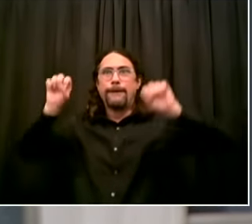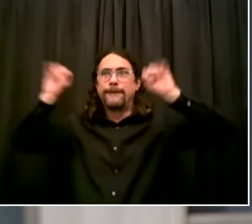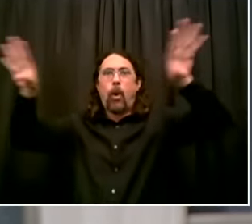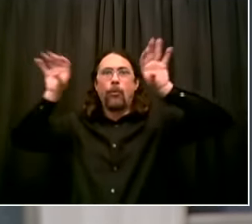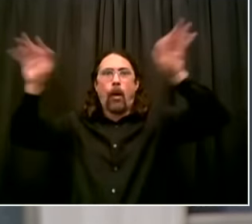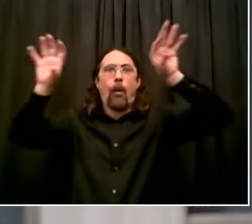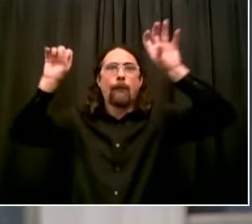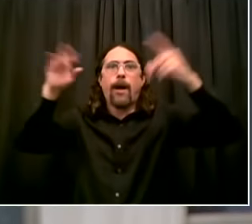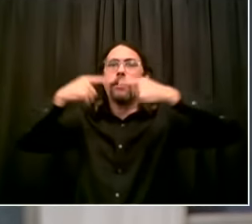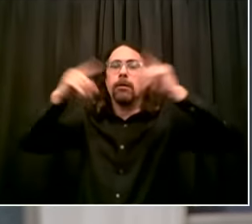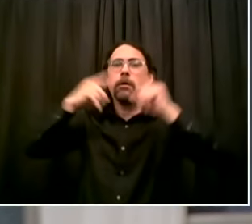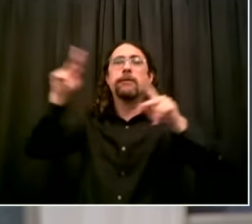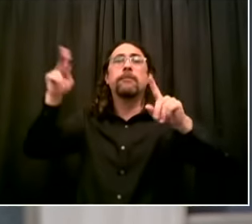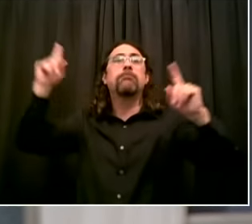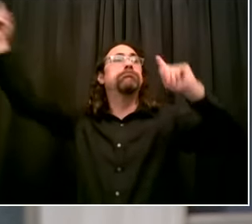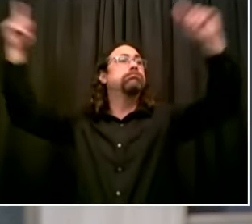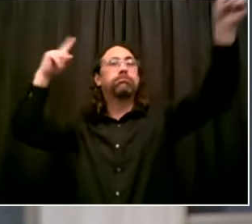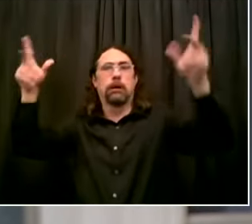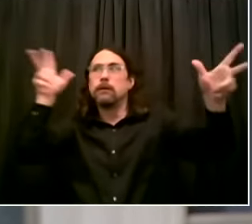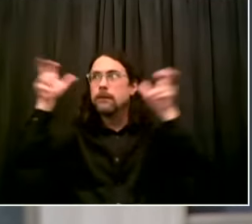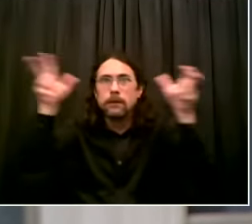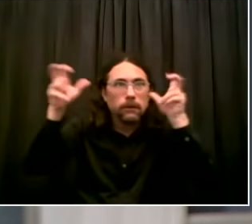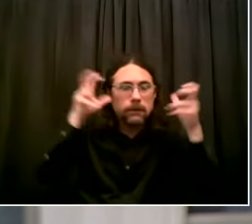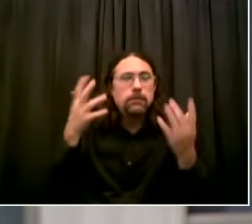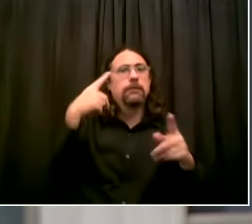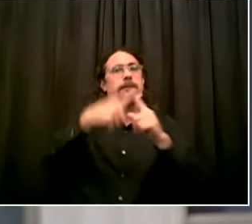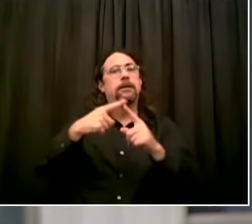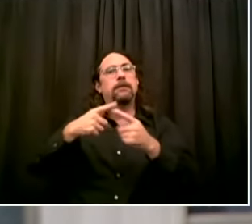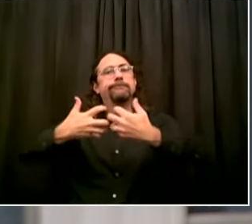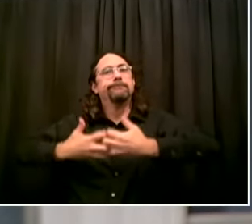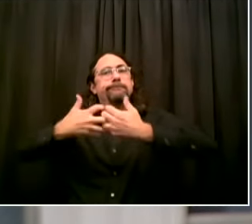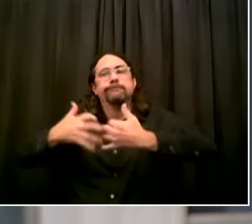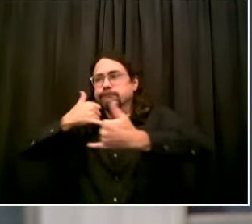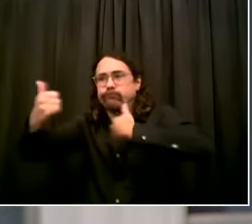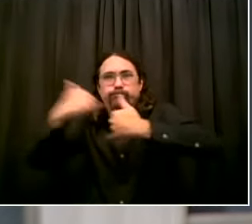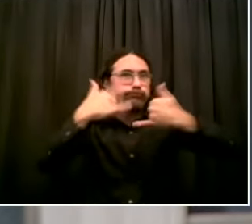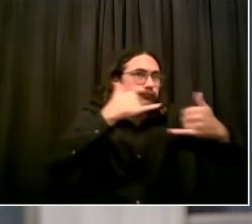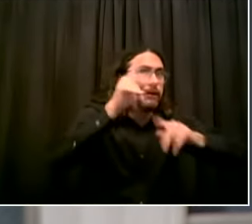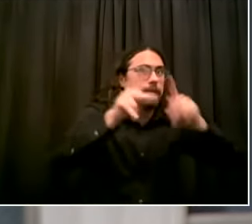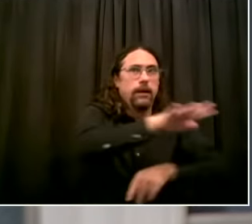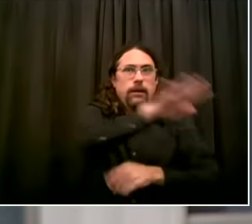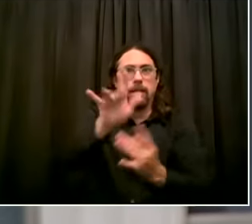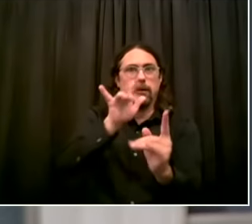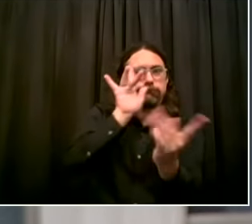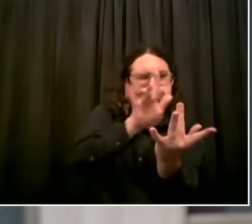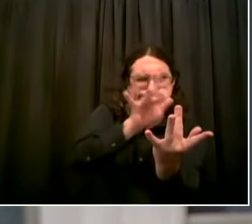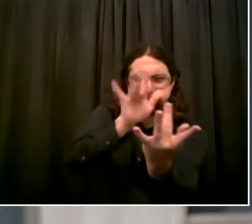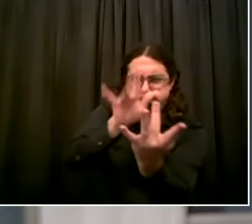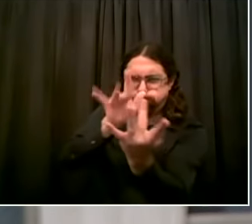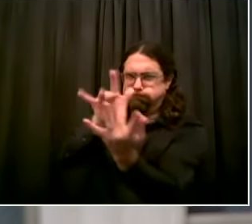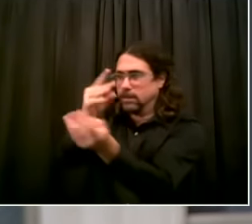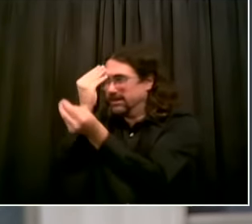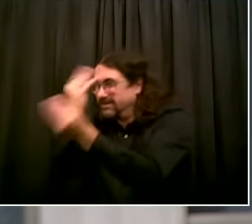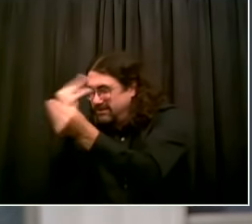CLUSTER AREAS, WE TRIPLING CAPACITY AT TWO HEALTH DEPARETMNT